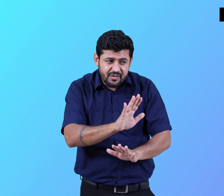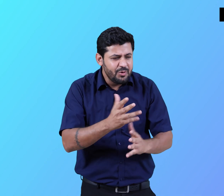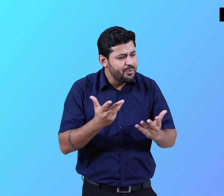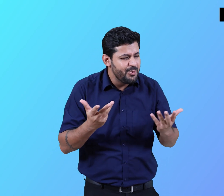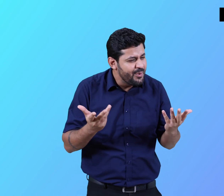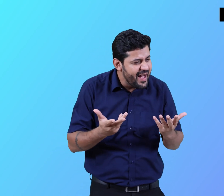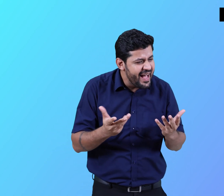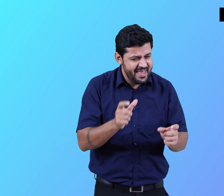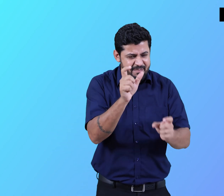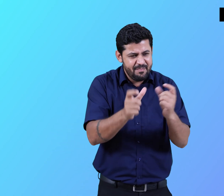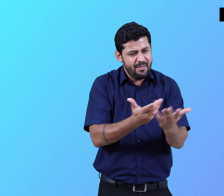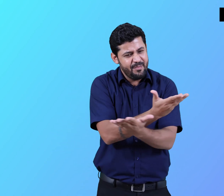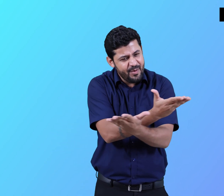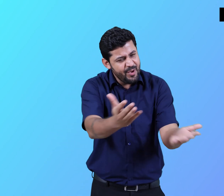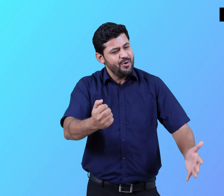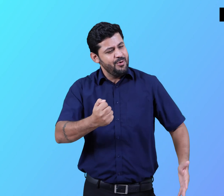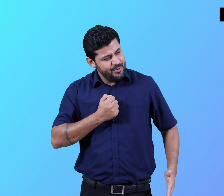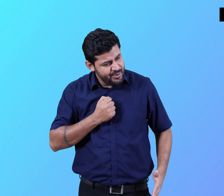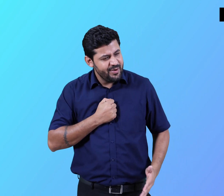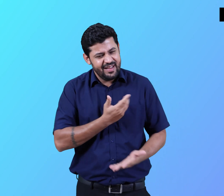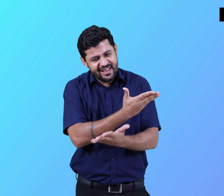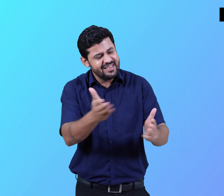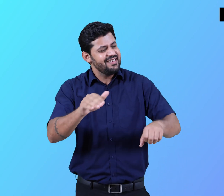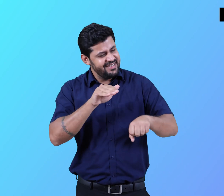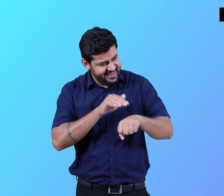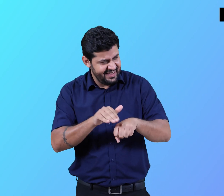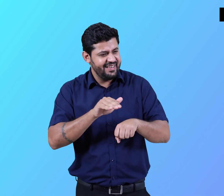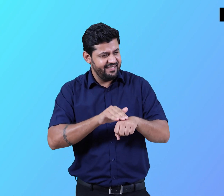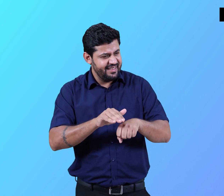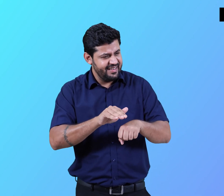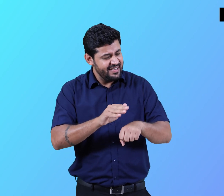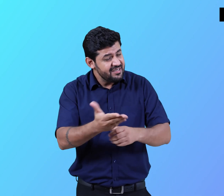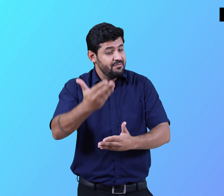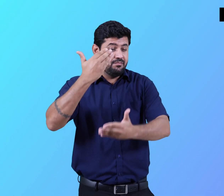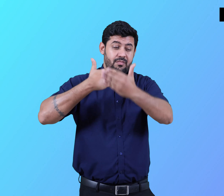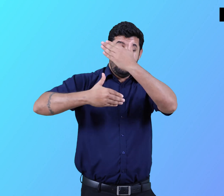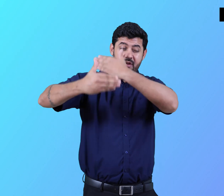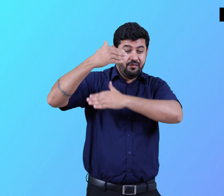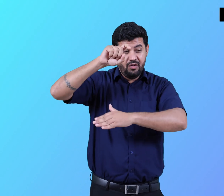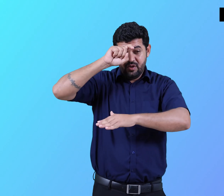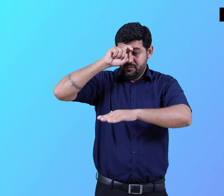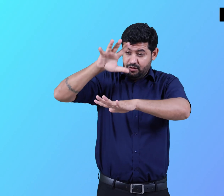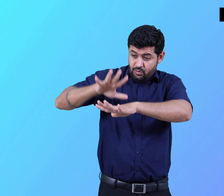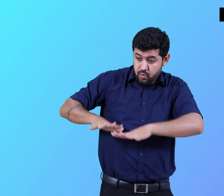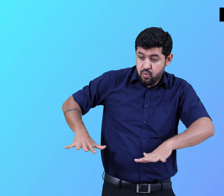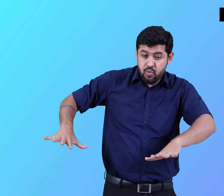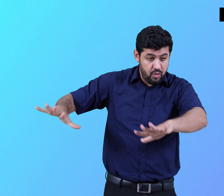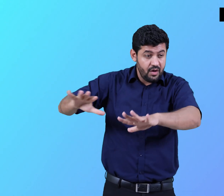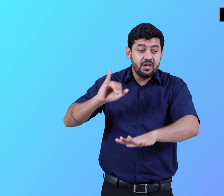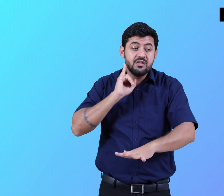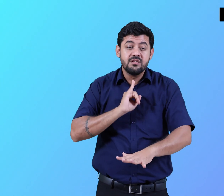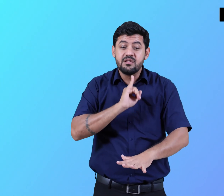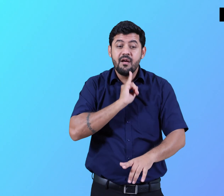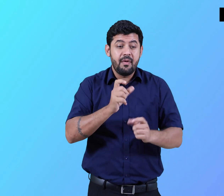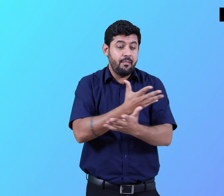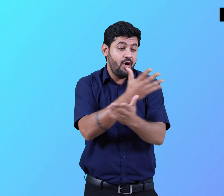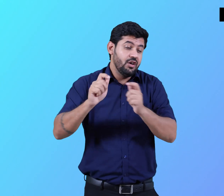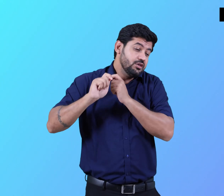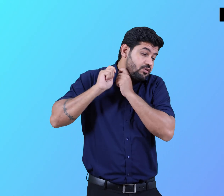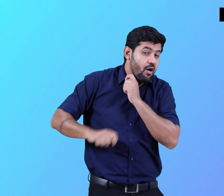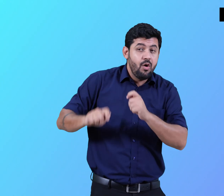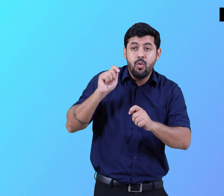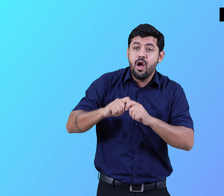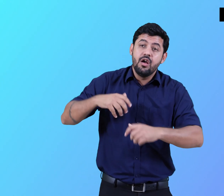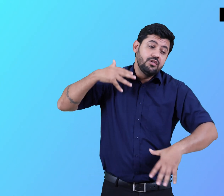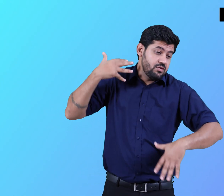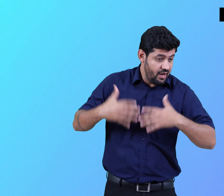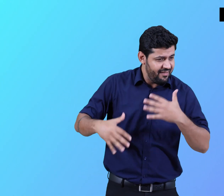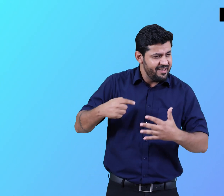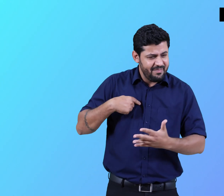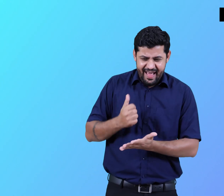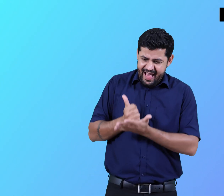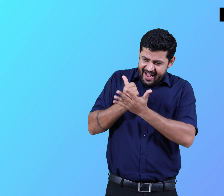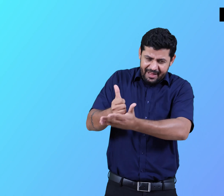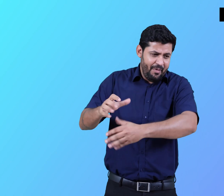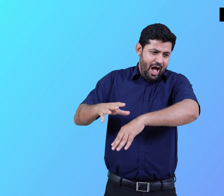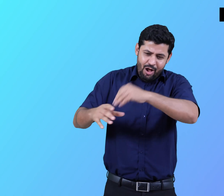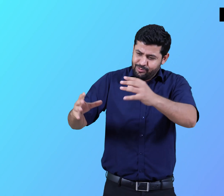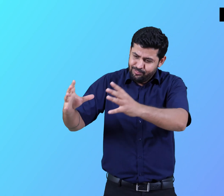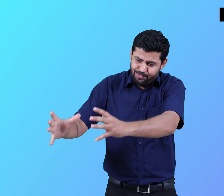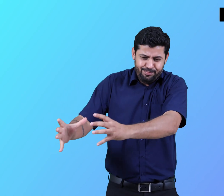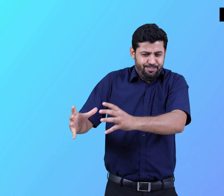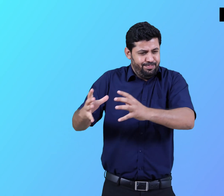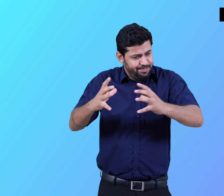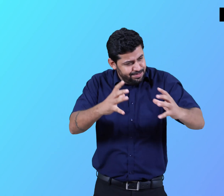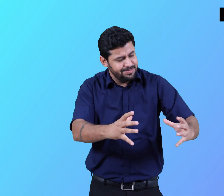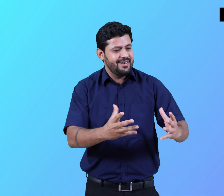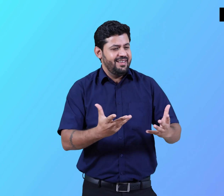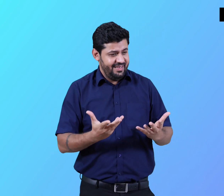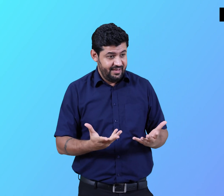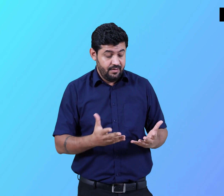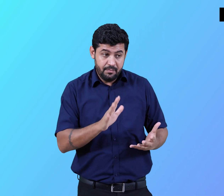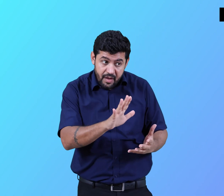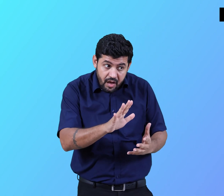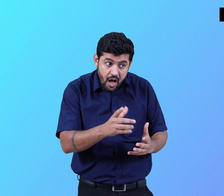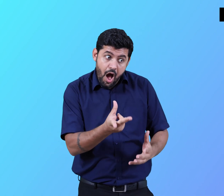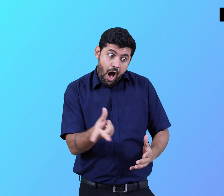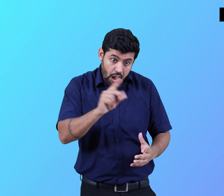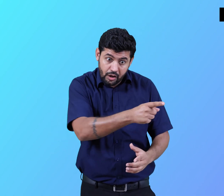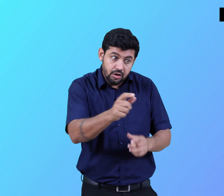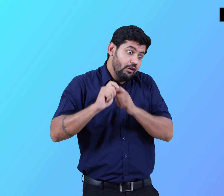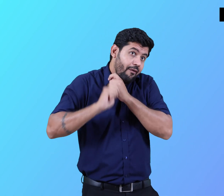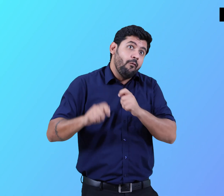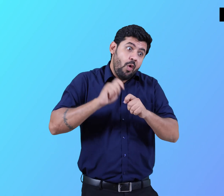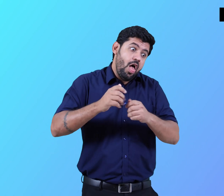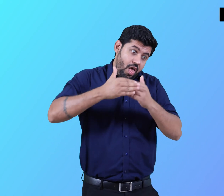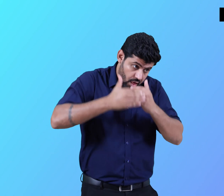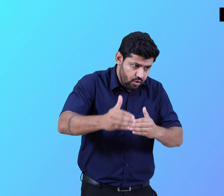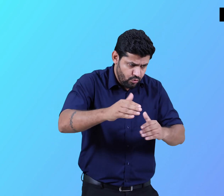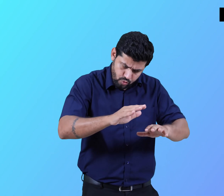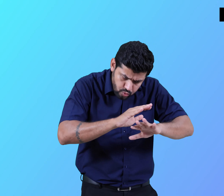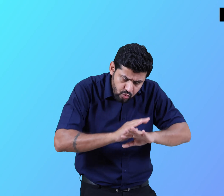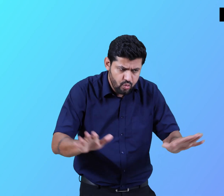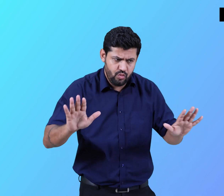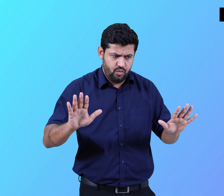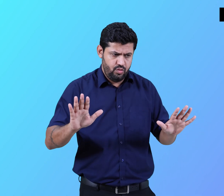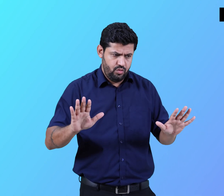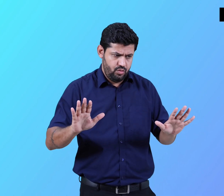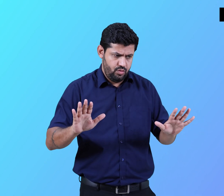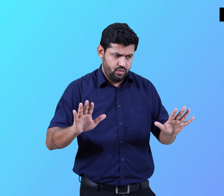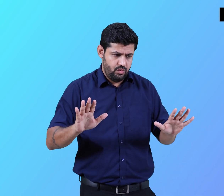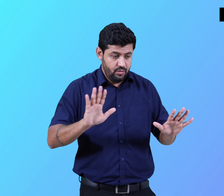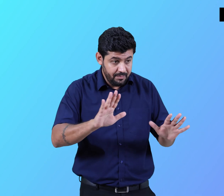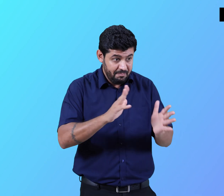because they are my servants. I brought them out of slavery in Egypt. They must not be sold into slavery forever.